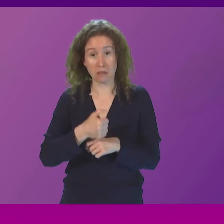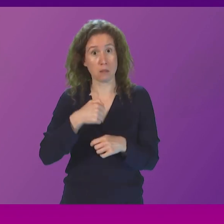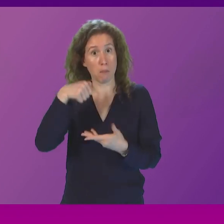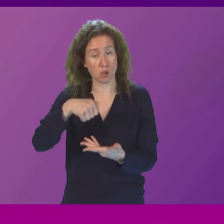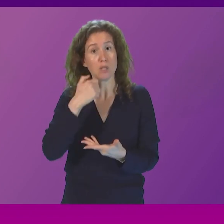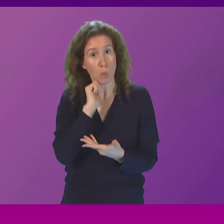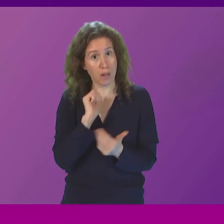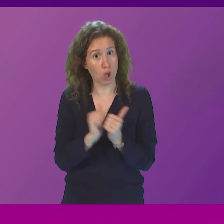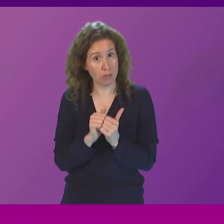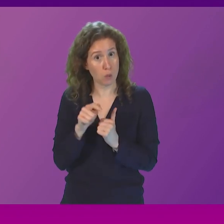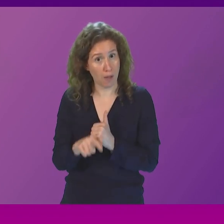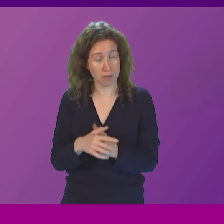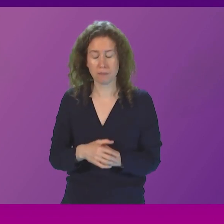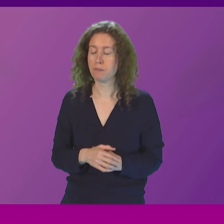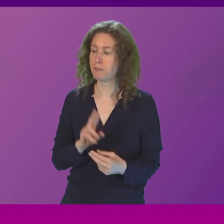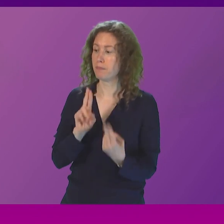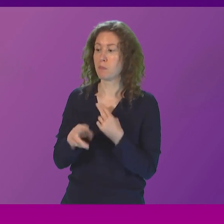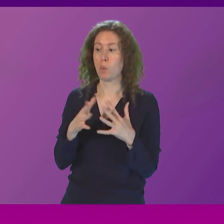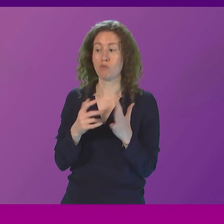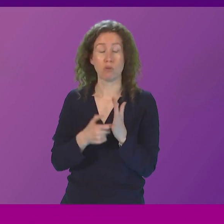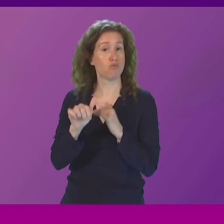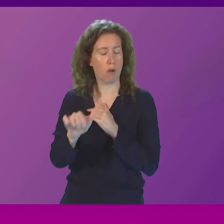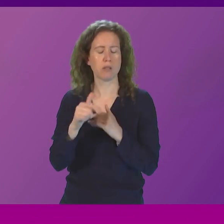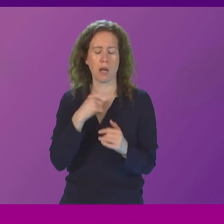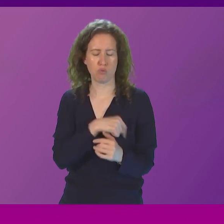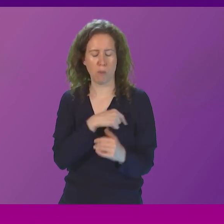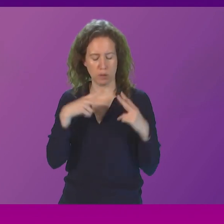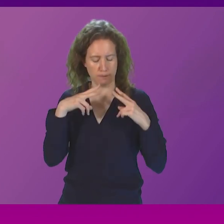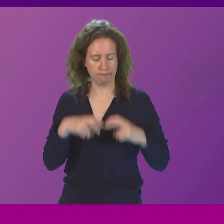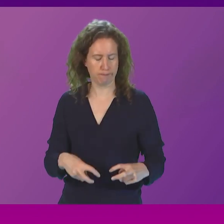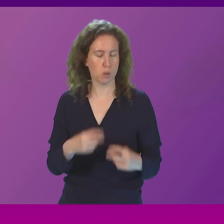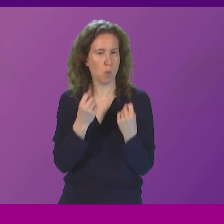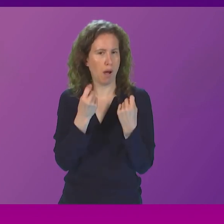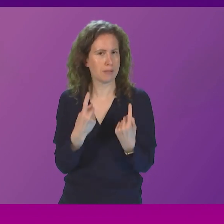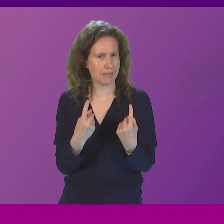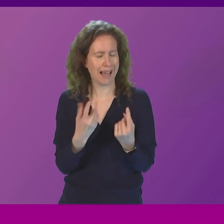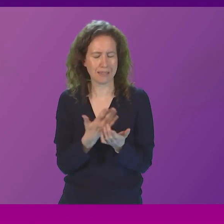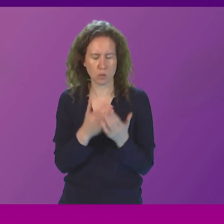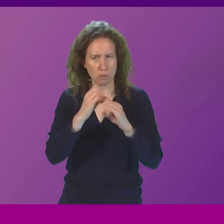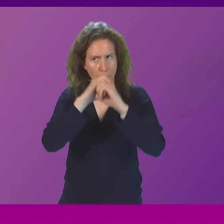Willie Rennie is right in saying that I promised to look at the issue and to clearly understand